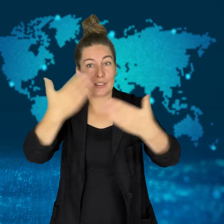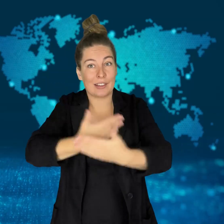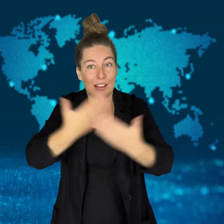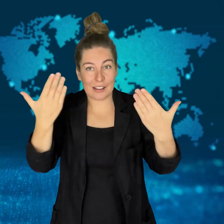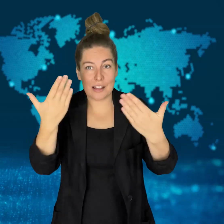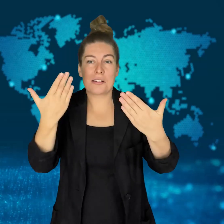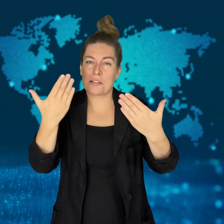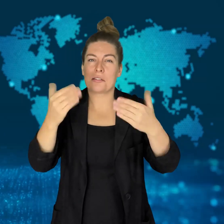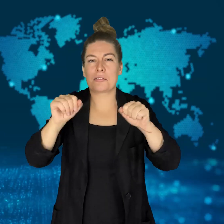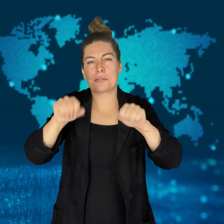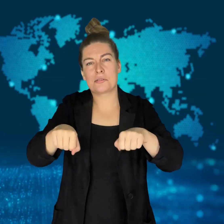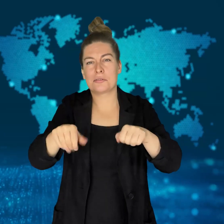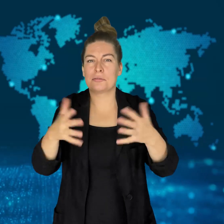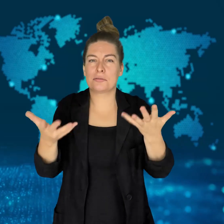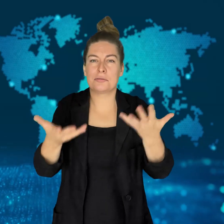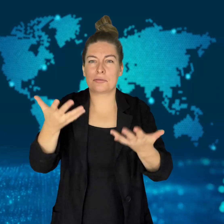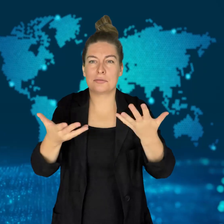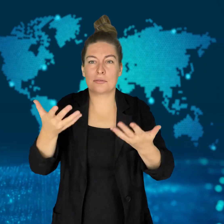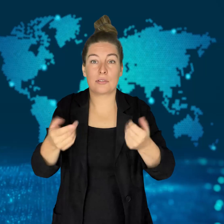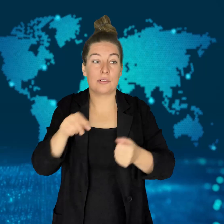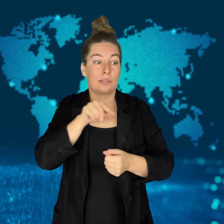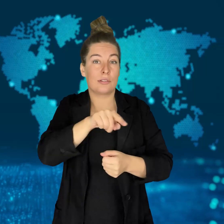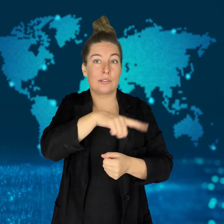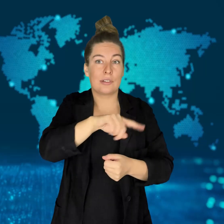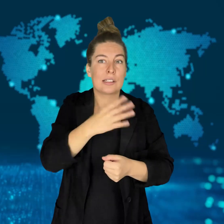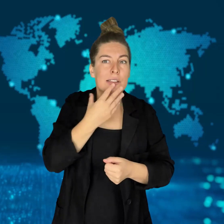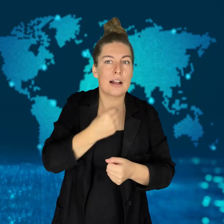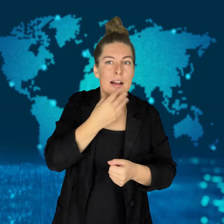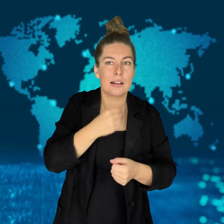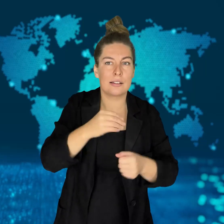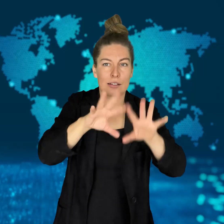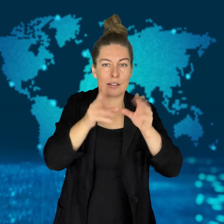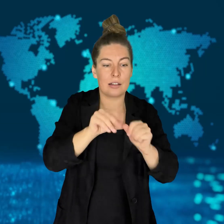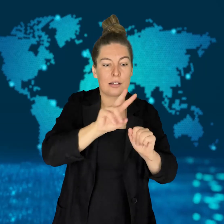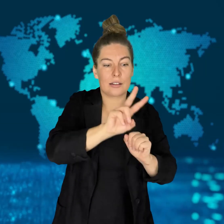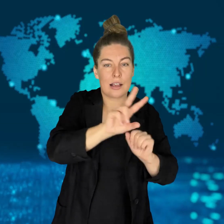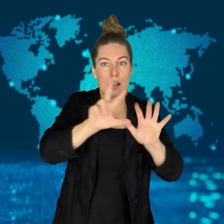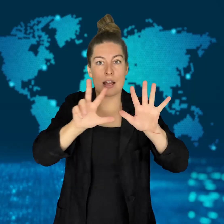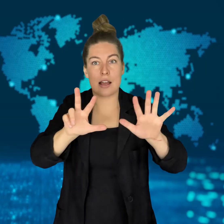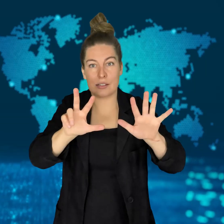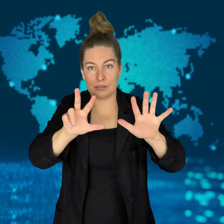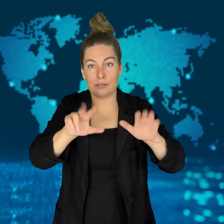Because of the extended truce, 28 more hostages were exchanged